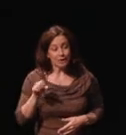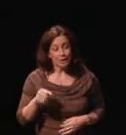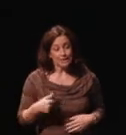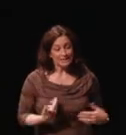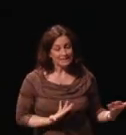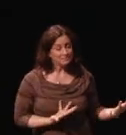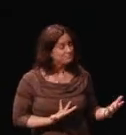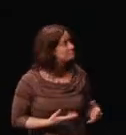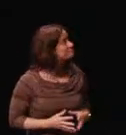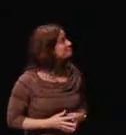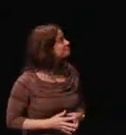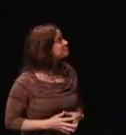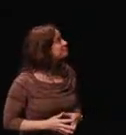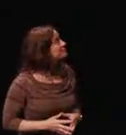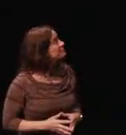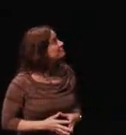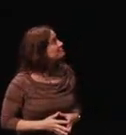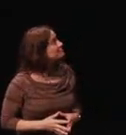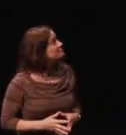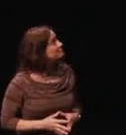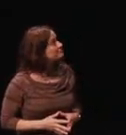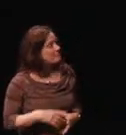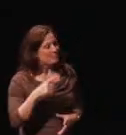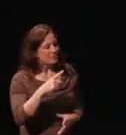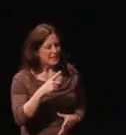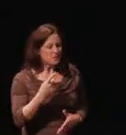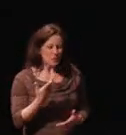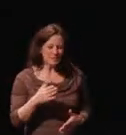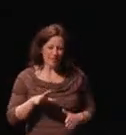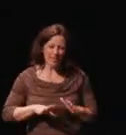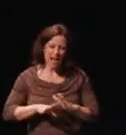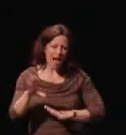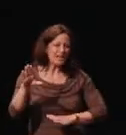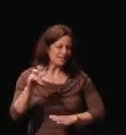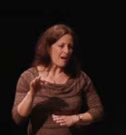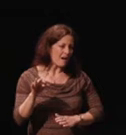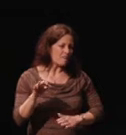This was the pretty much the height of the great economic depression,